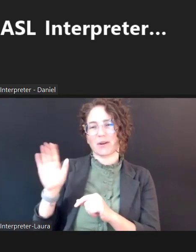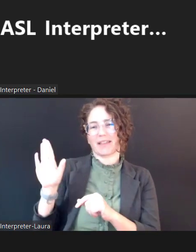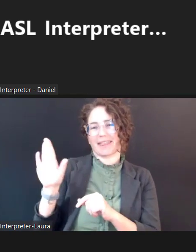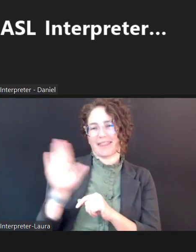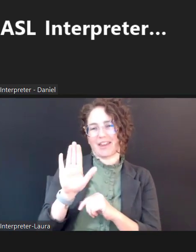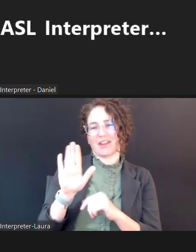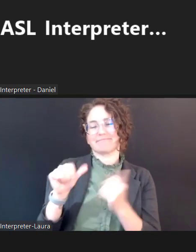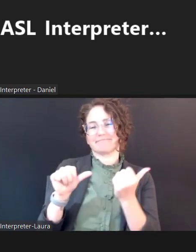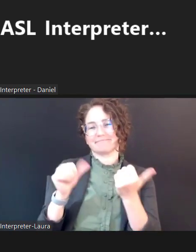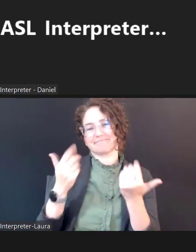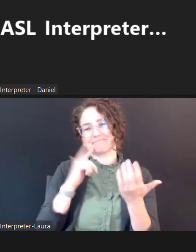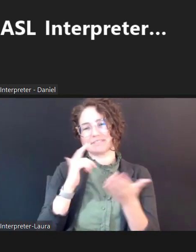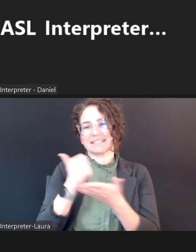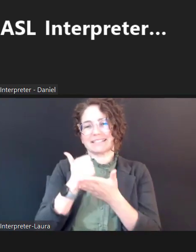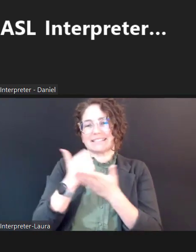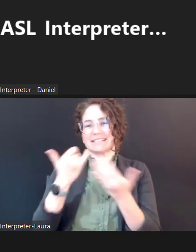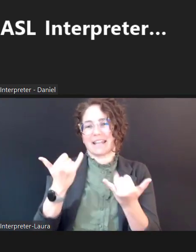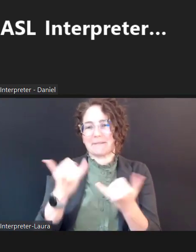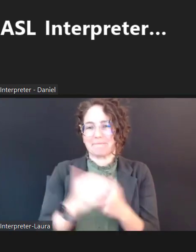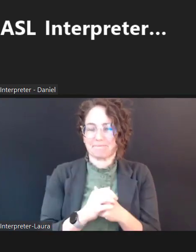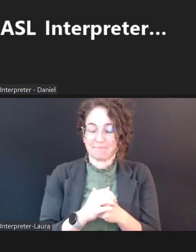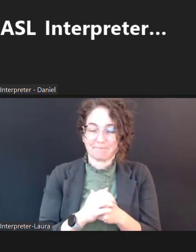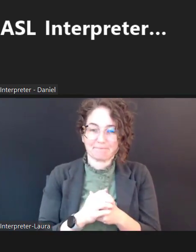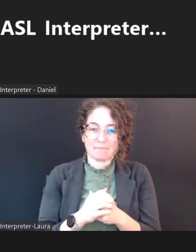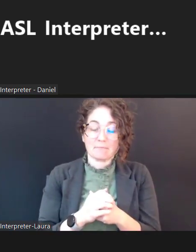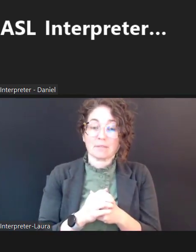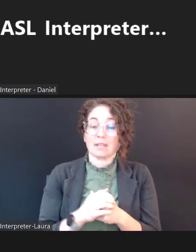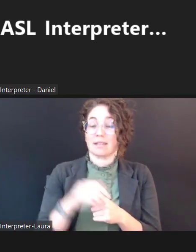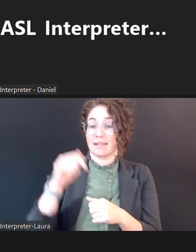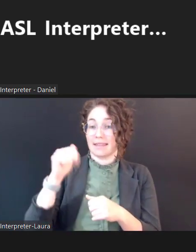This webinar is being recorded, which means in the next couple of